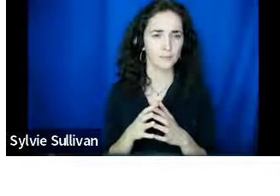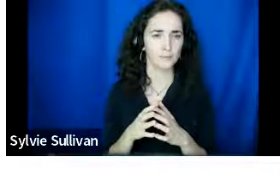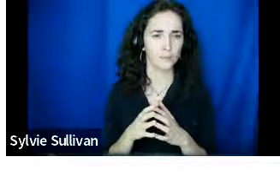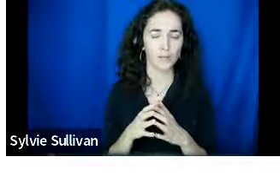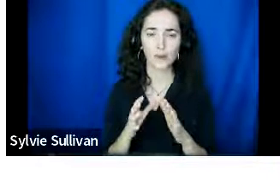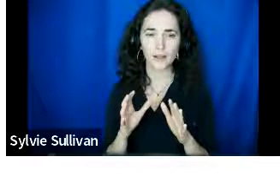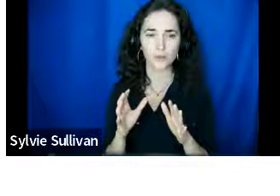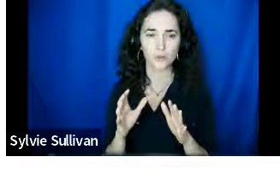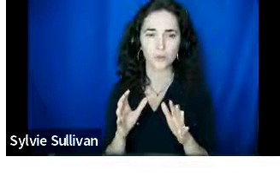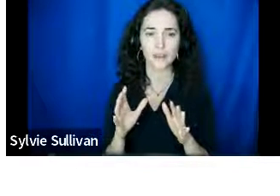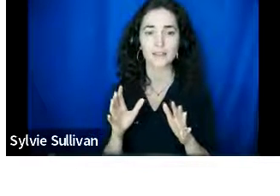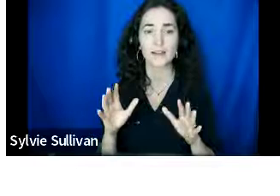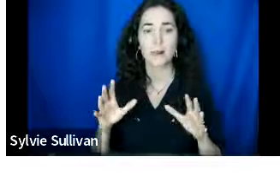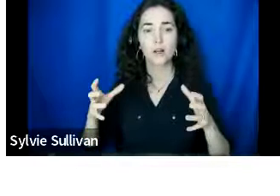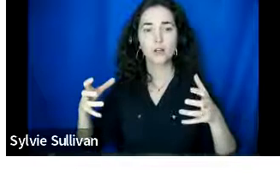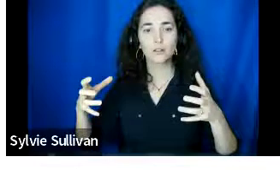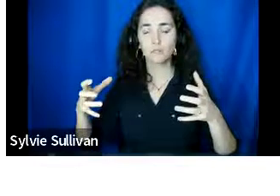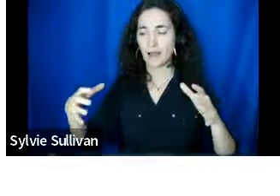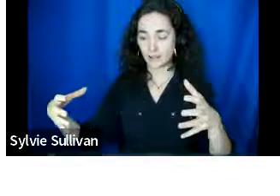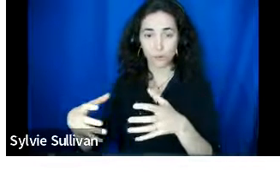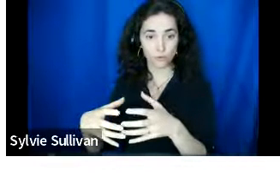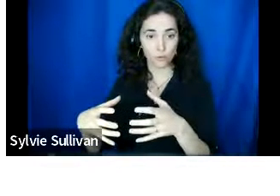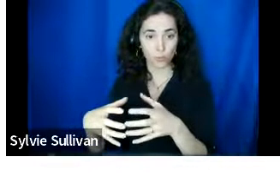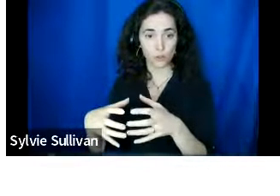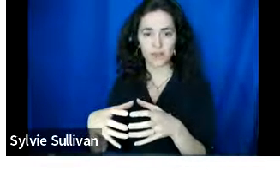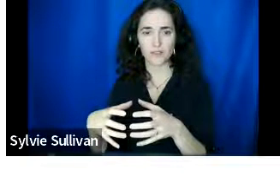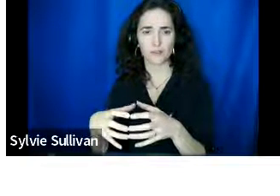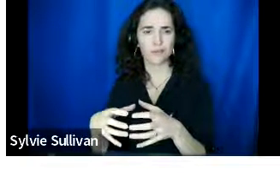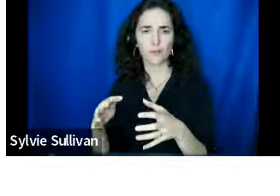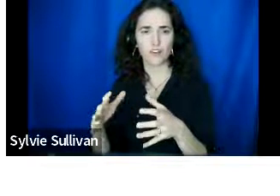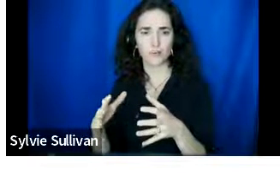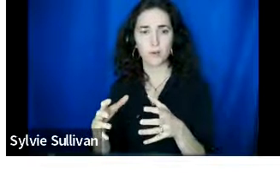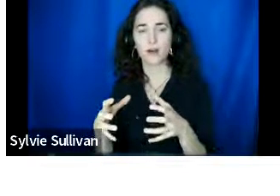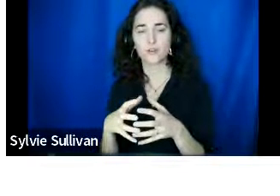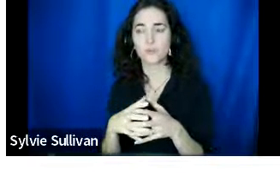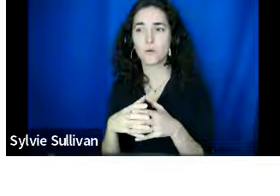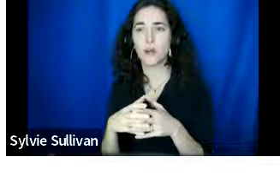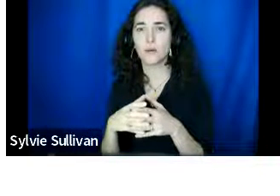What I would like you to do is, as a group... Once you get there, 4 or 5 people is a group.